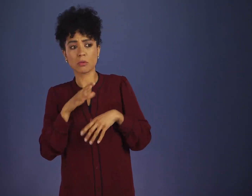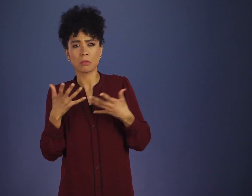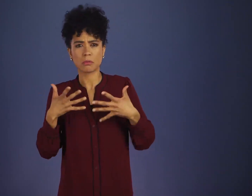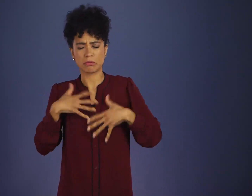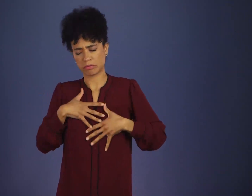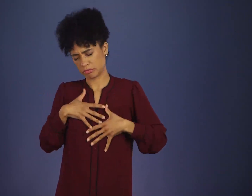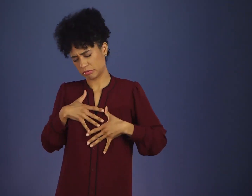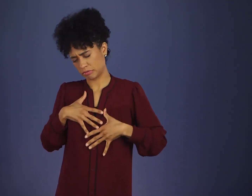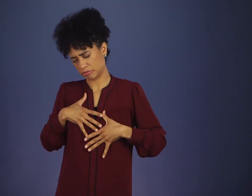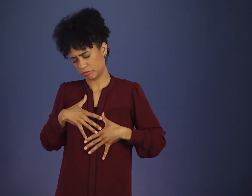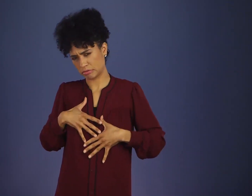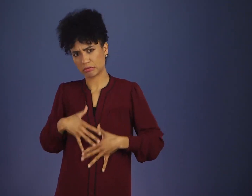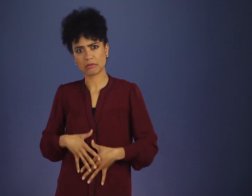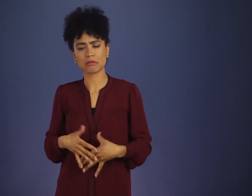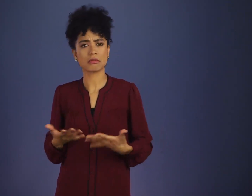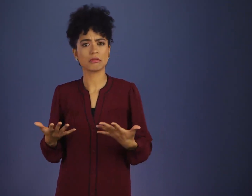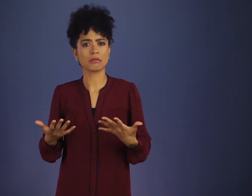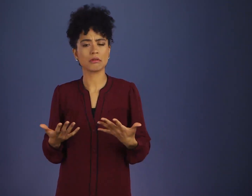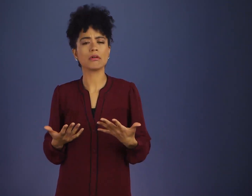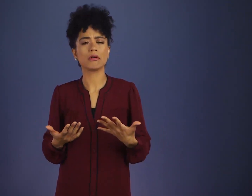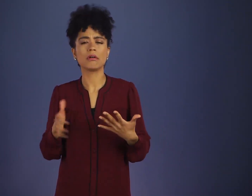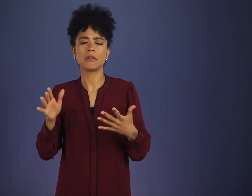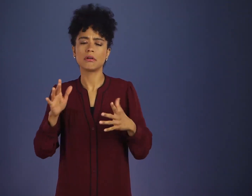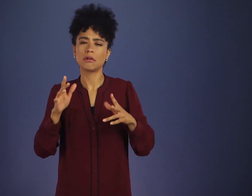bitterness, frustration, or depression?